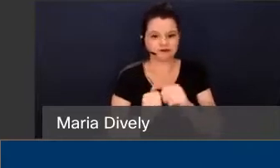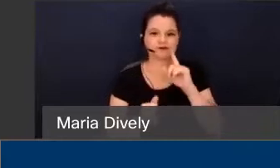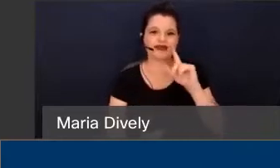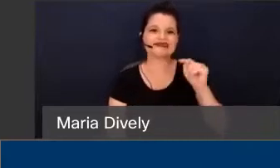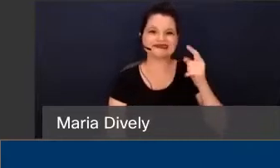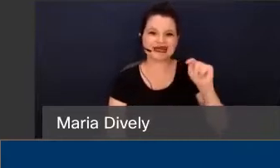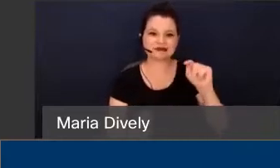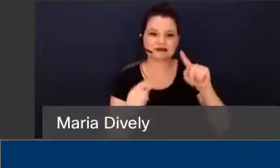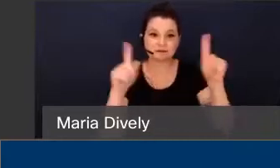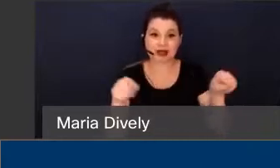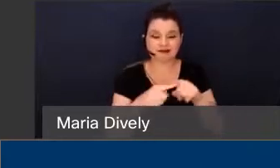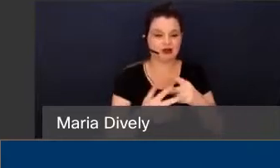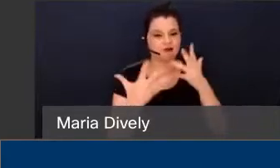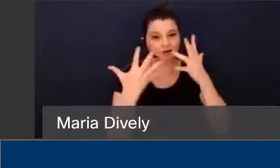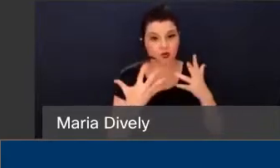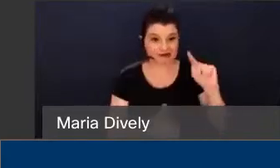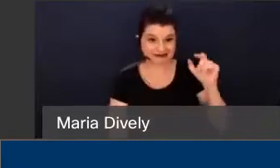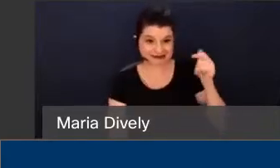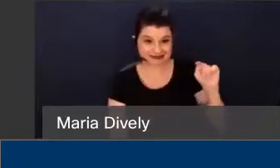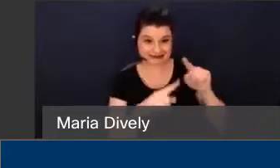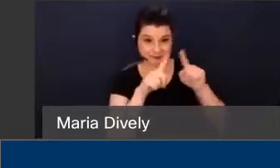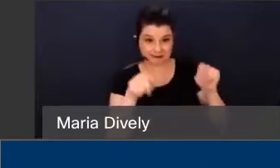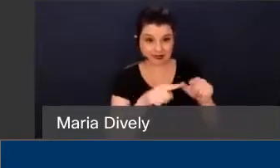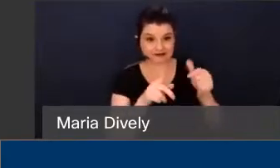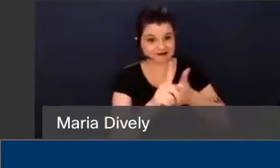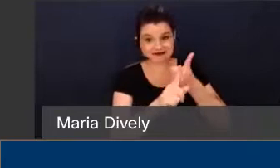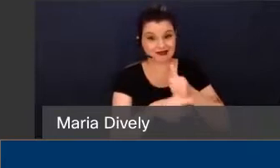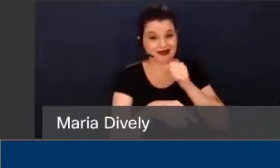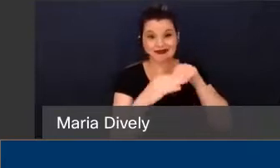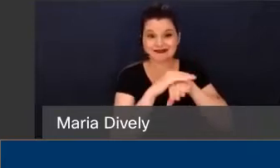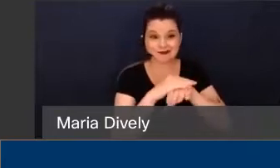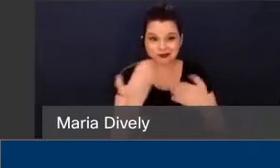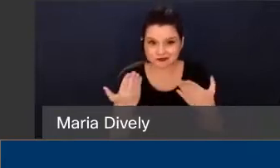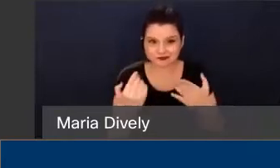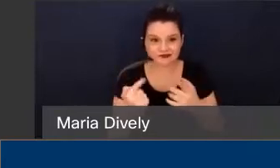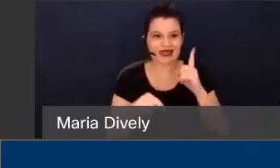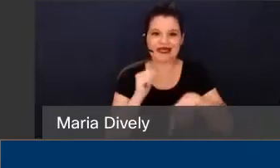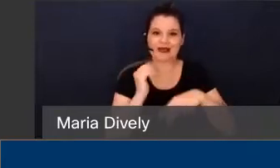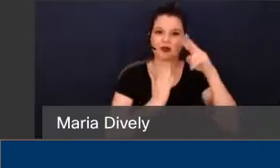and unfortunately text boxes are not accessible. They cannot be read by screen readers.